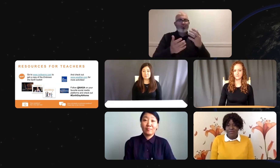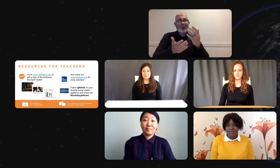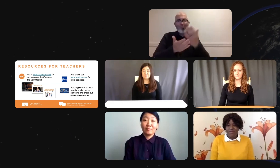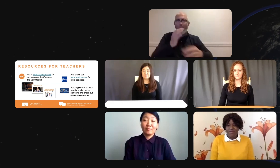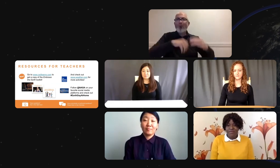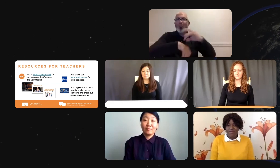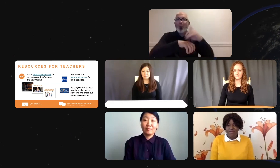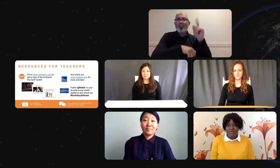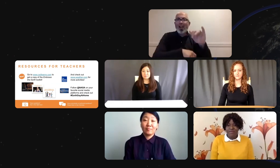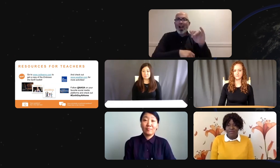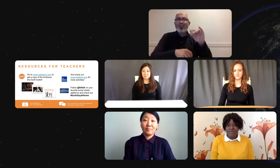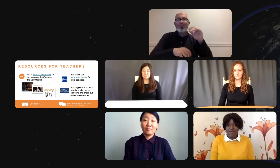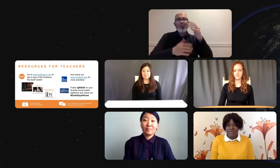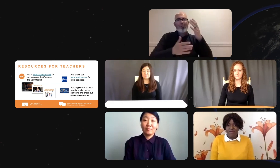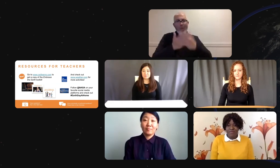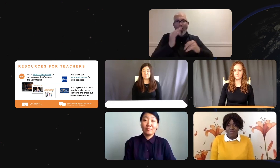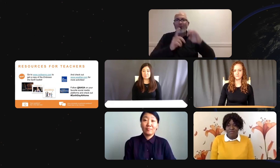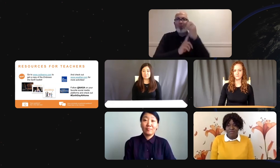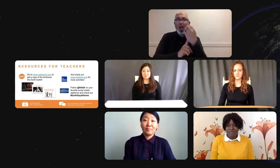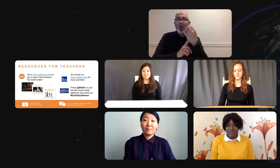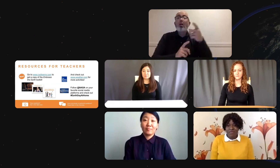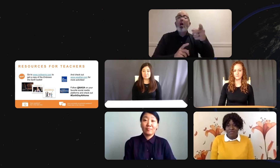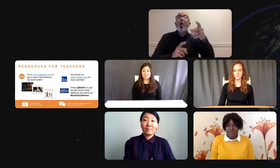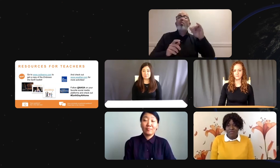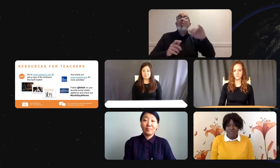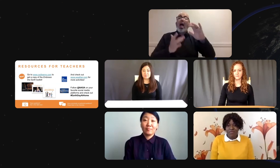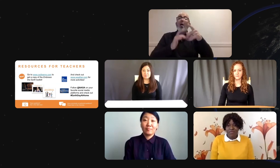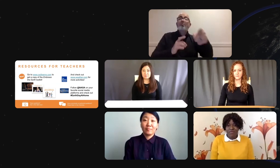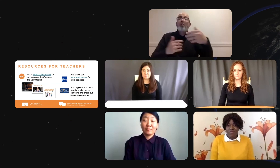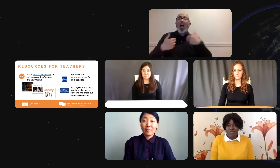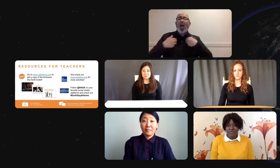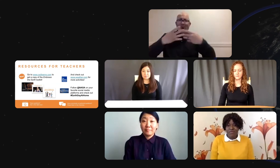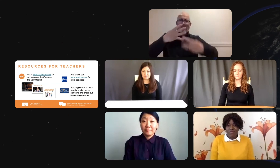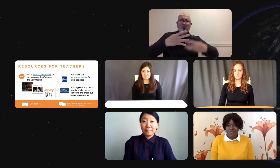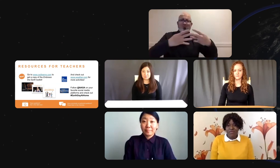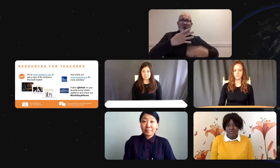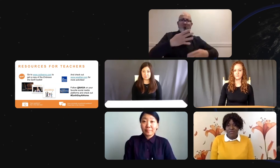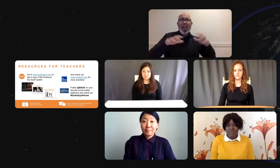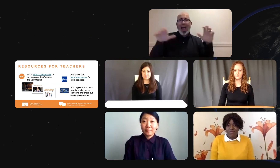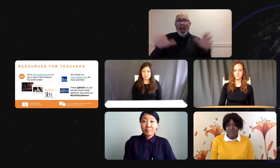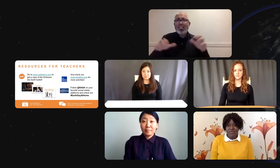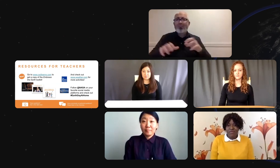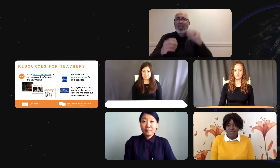Because weather is part of the planet and environment.